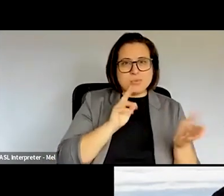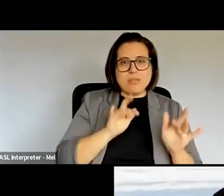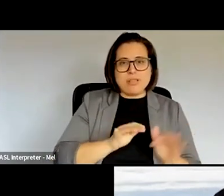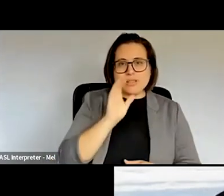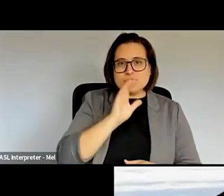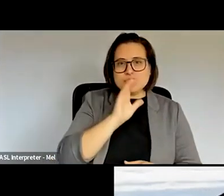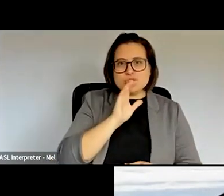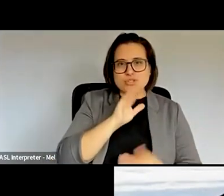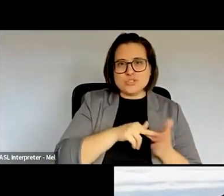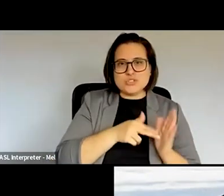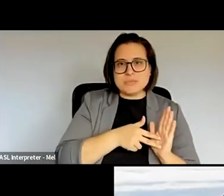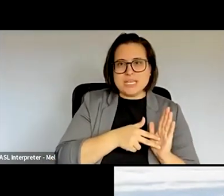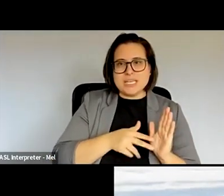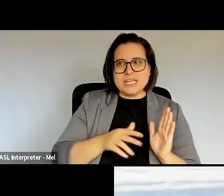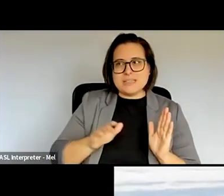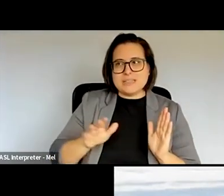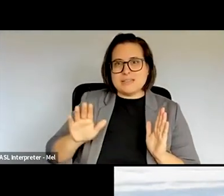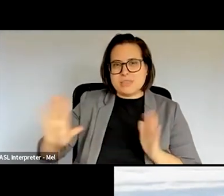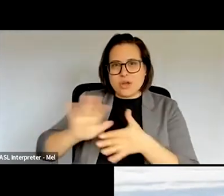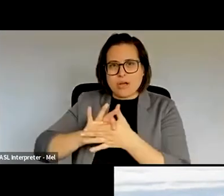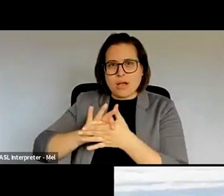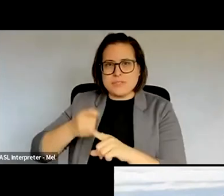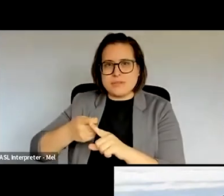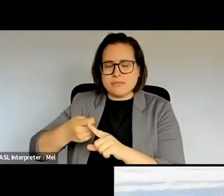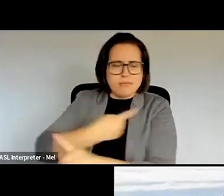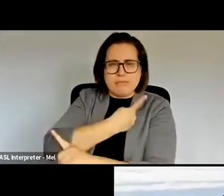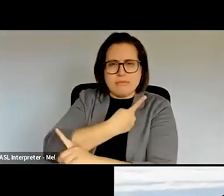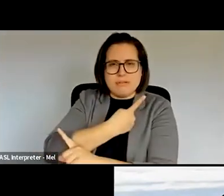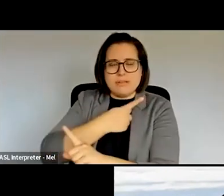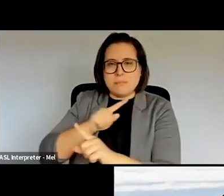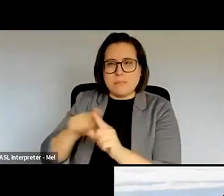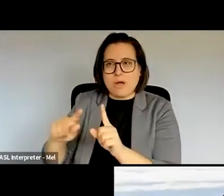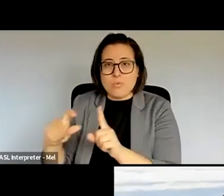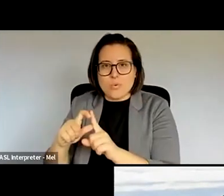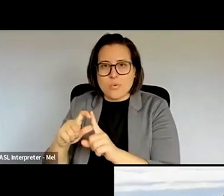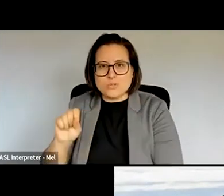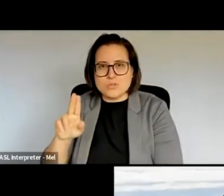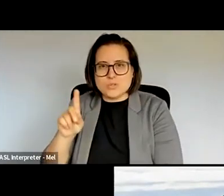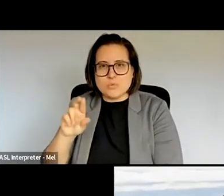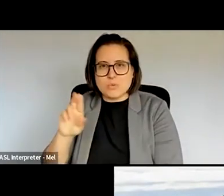would make their irrelevant page pop to the top of results and similarly I think we're